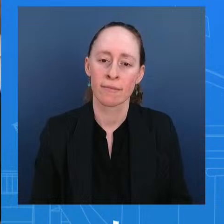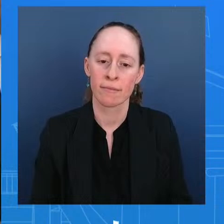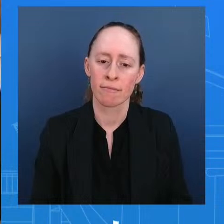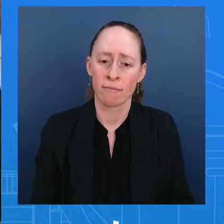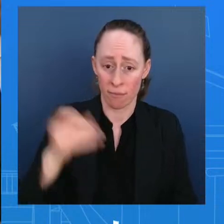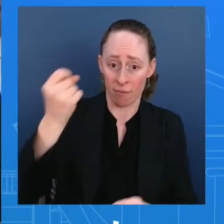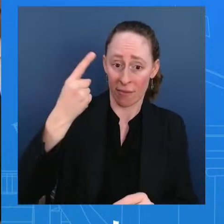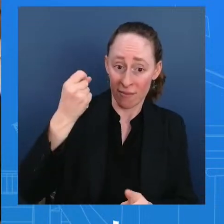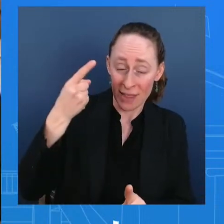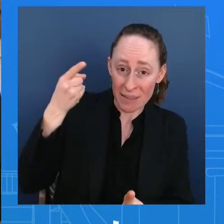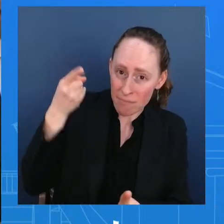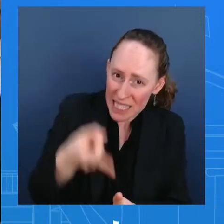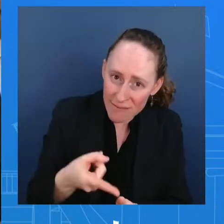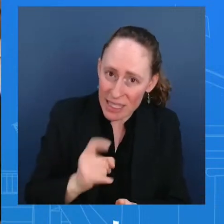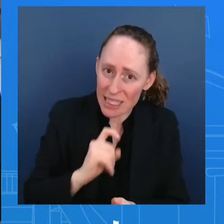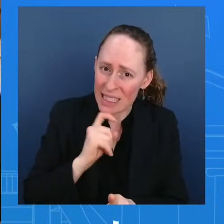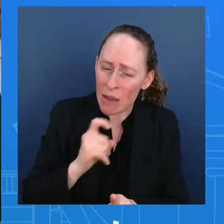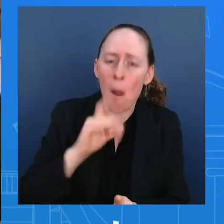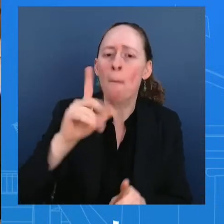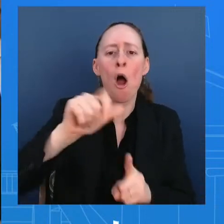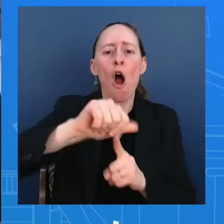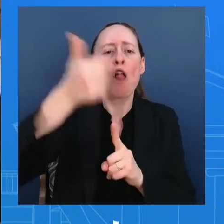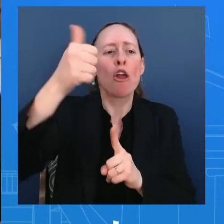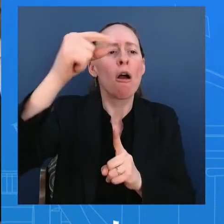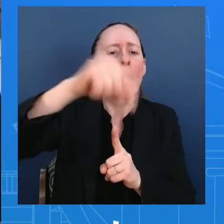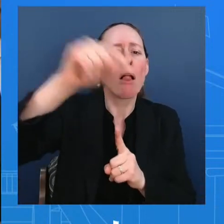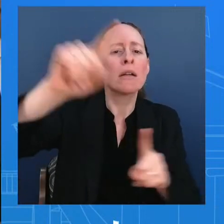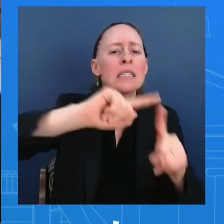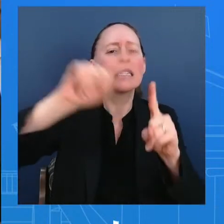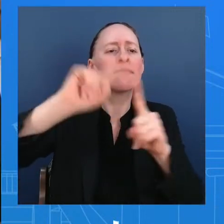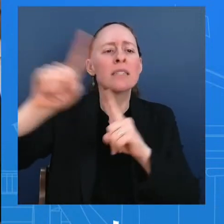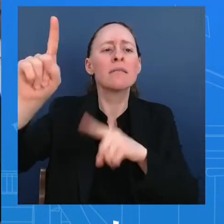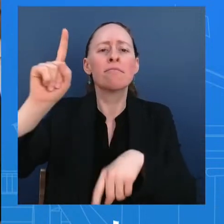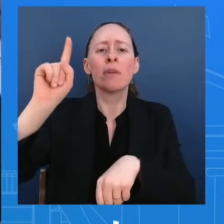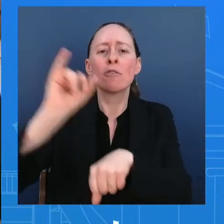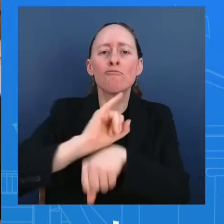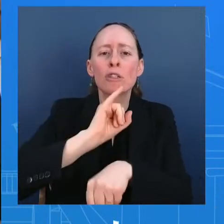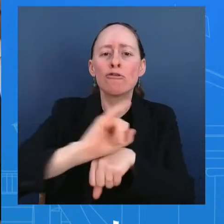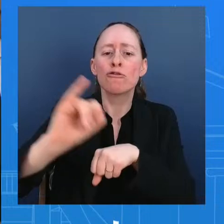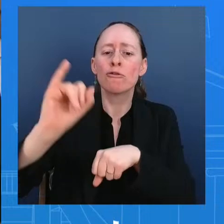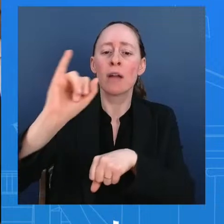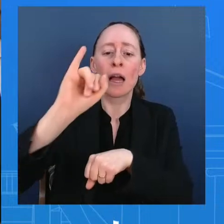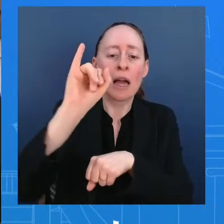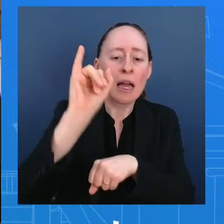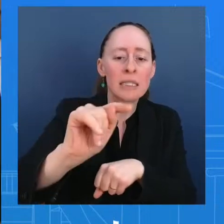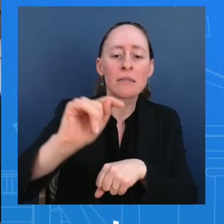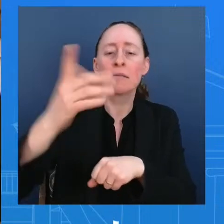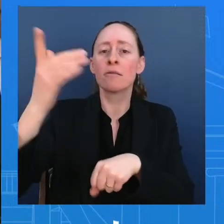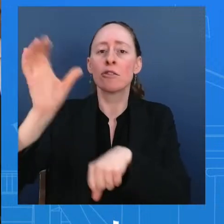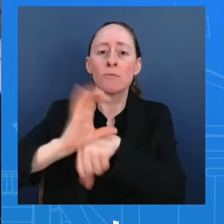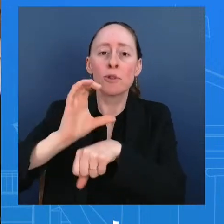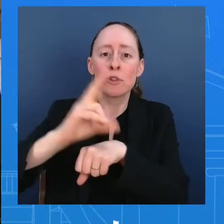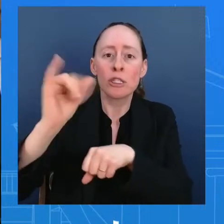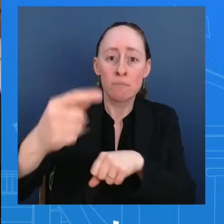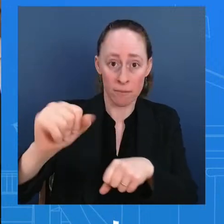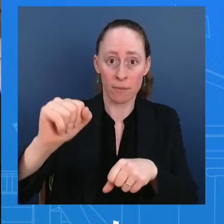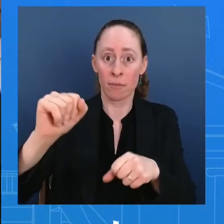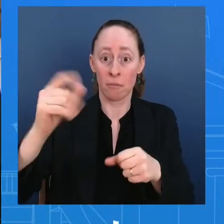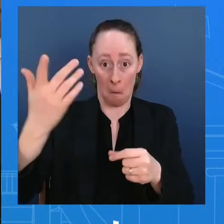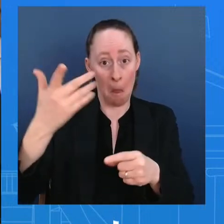like, whether it’s IT or -- or chips or any other industry that a lot of foreign investment has come into the -- the country for. Ms. Jean-Pierre: Say -- The Press: I’m saying, there’s been a lot